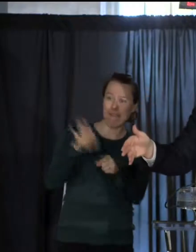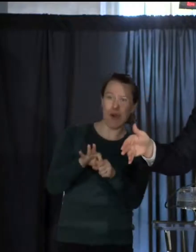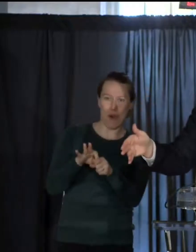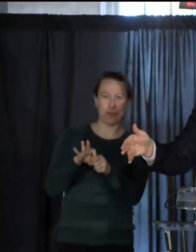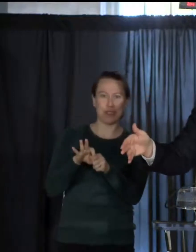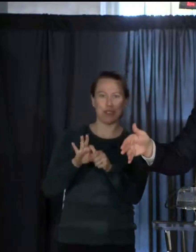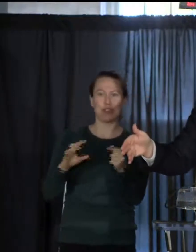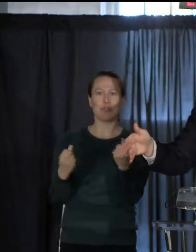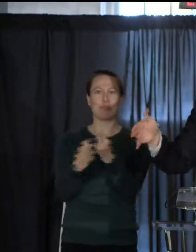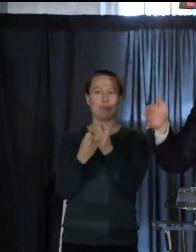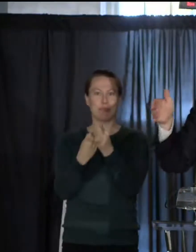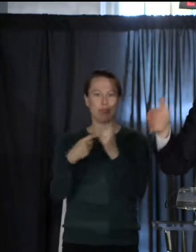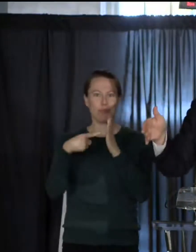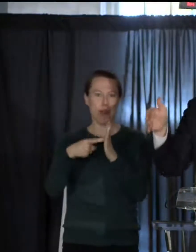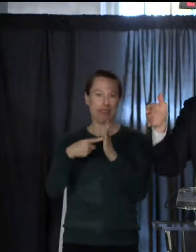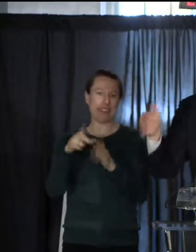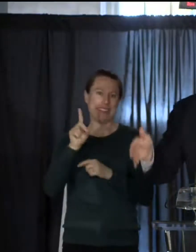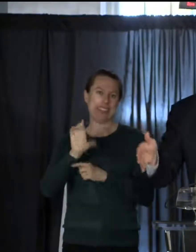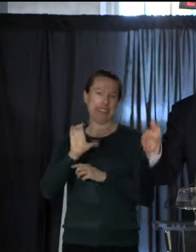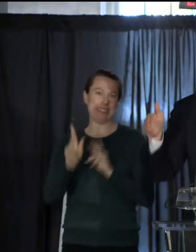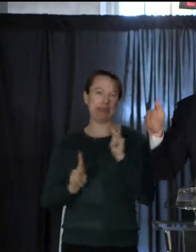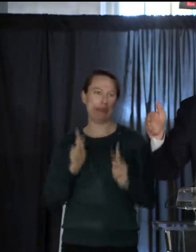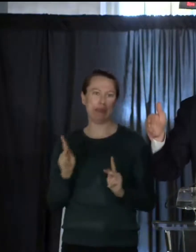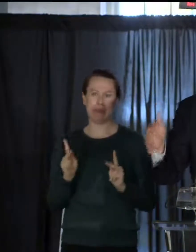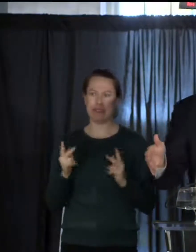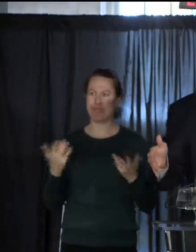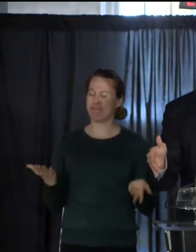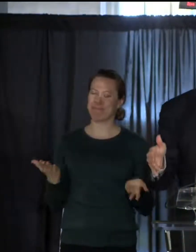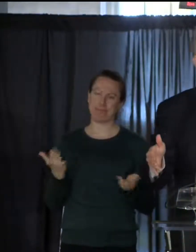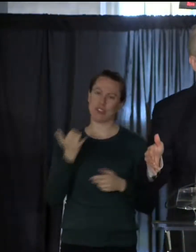OF THE DISTRICT OF COLUMBIA. THAT IS SIMPLY WRONG.